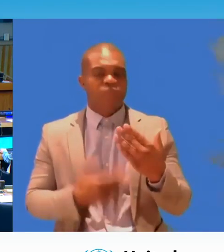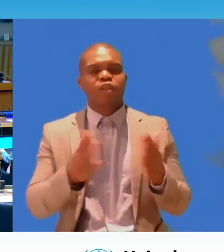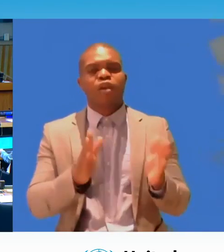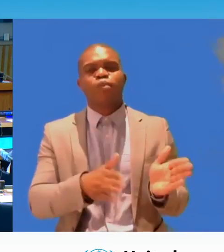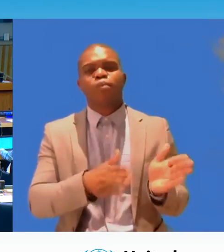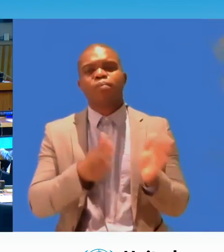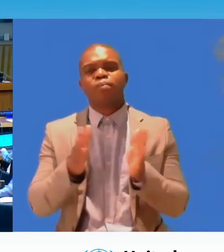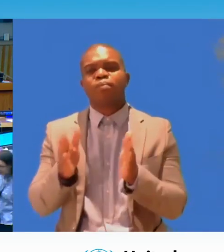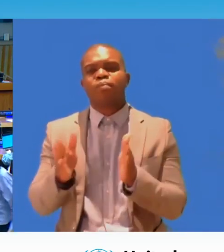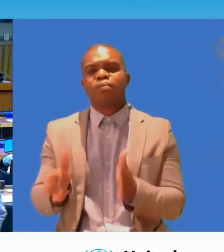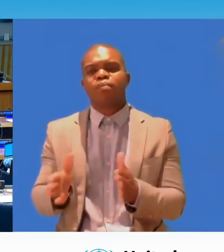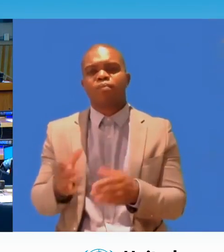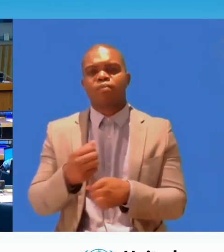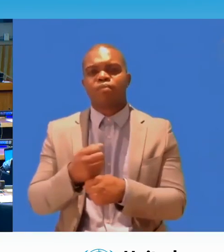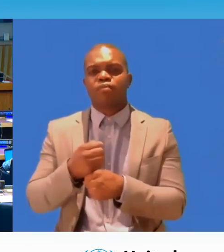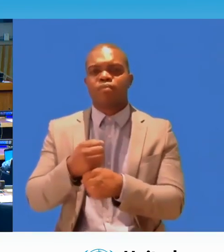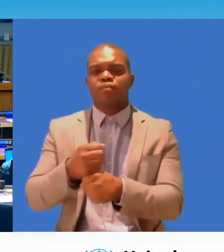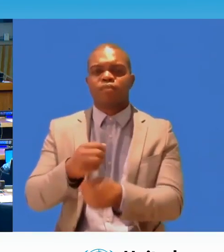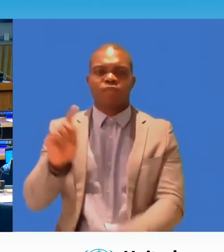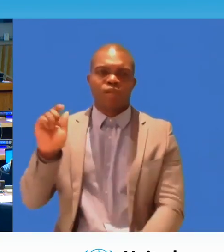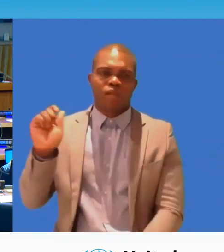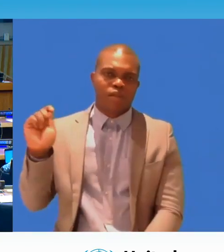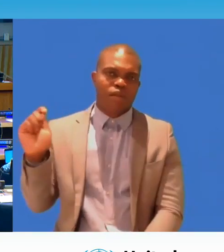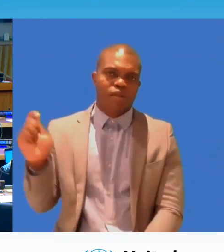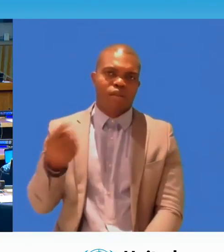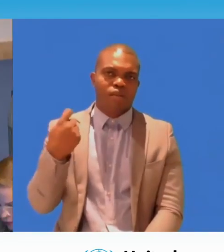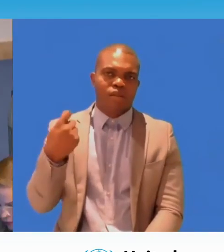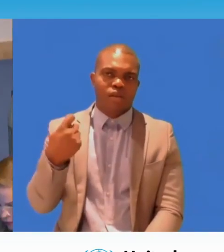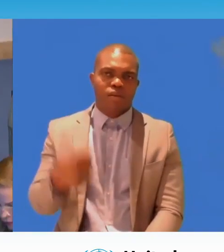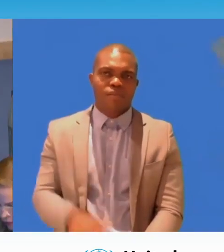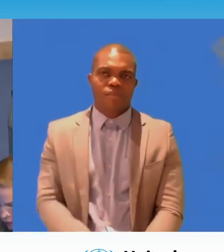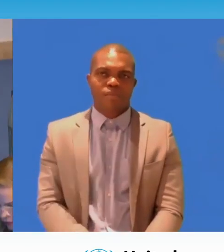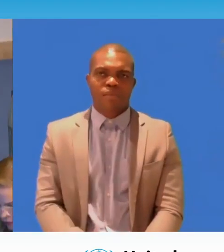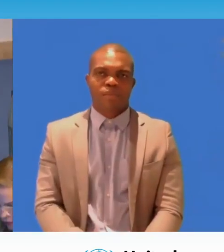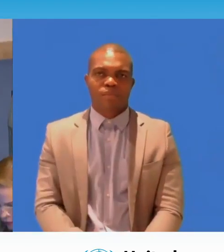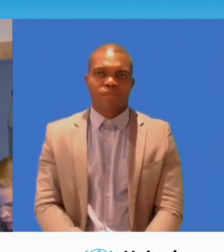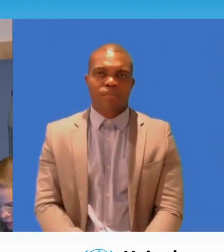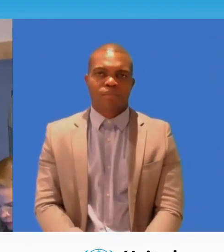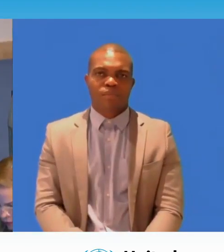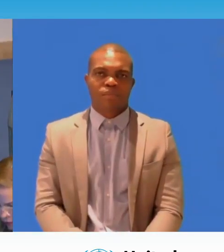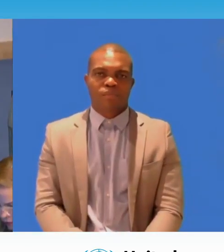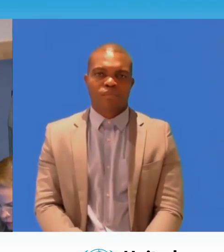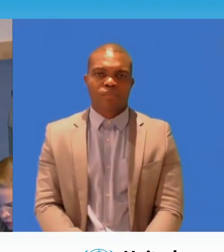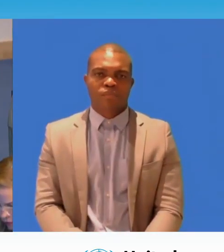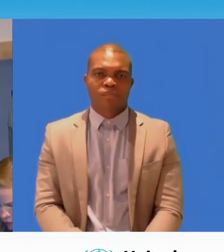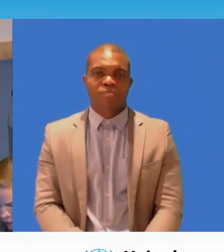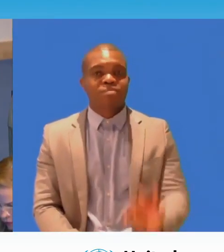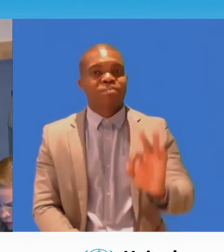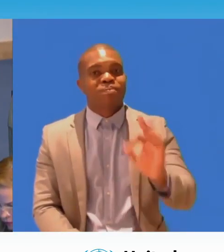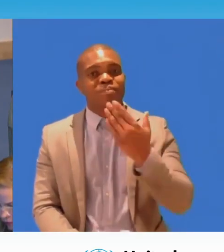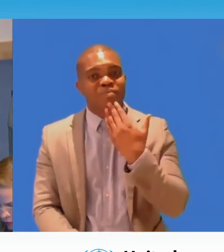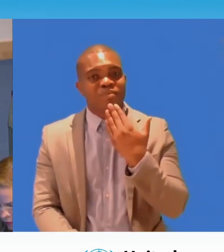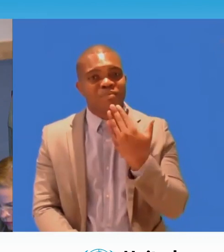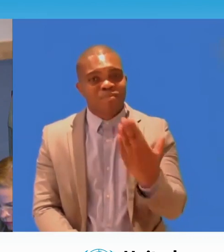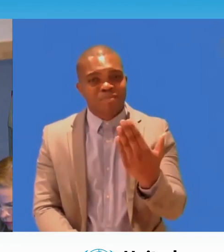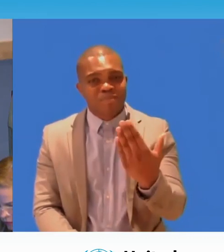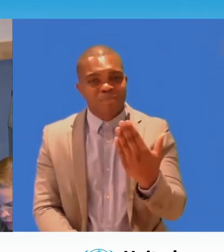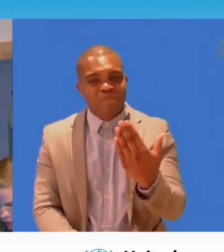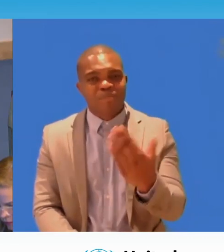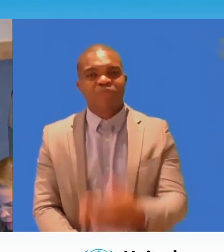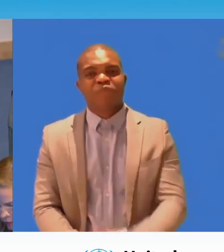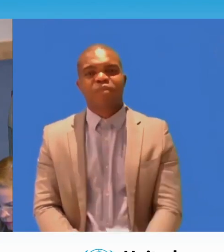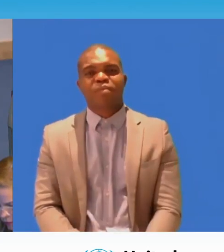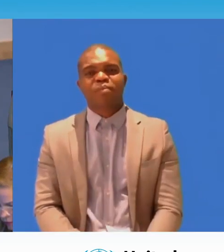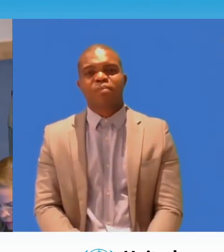of Kenya thank you your Excellency the chair my name is Isaac MOA I'm the official government